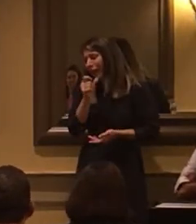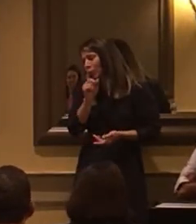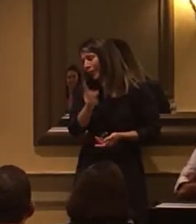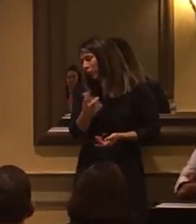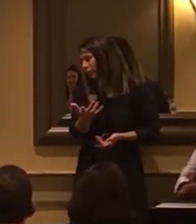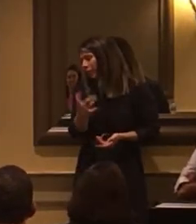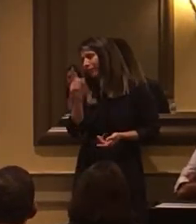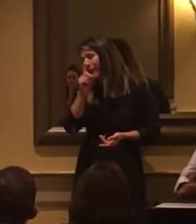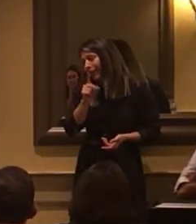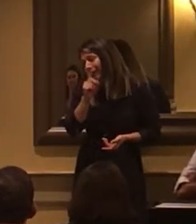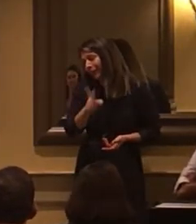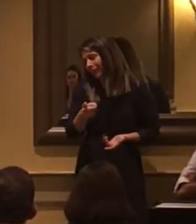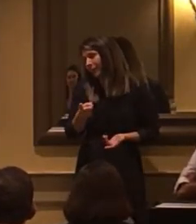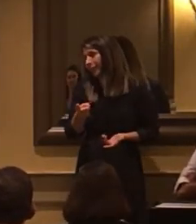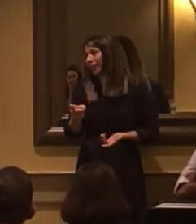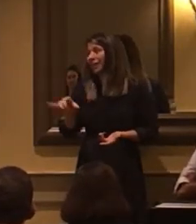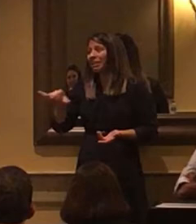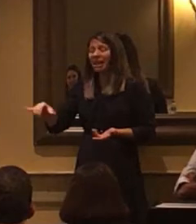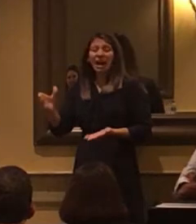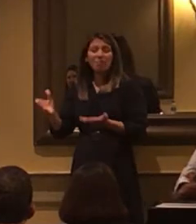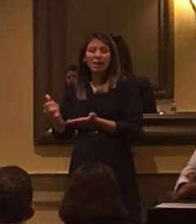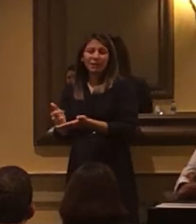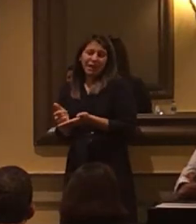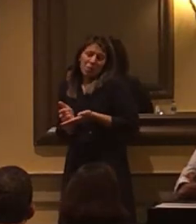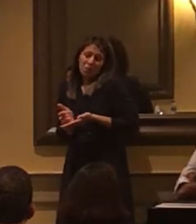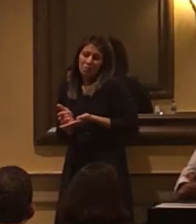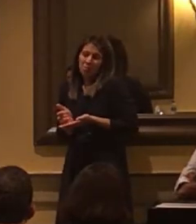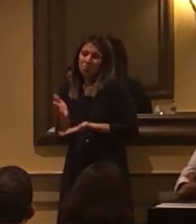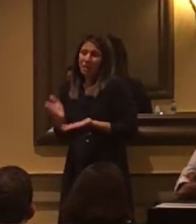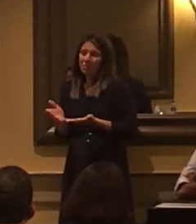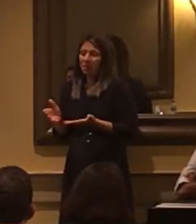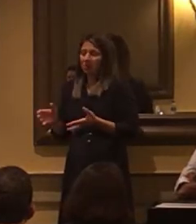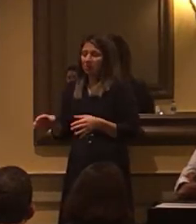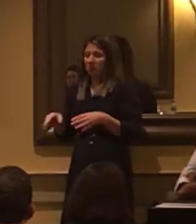Maybe that could have been helpful. Maybe I could have embraced that myself,